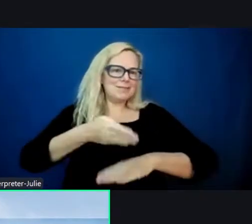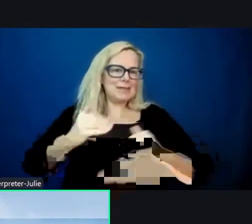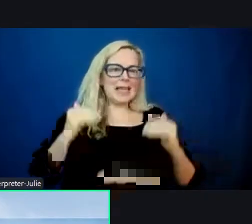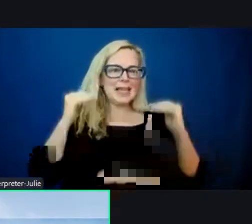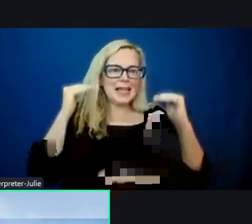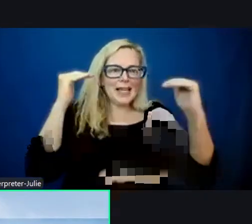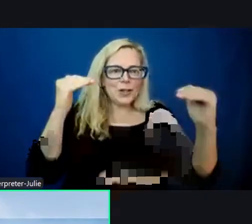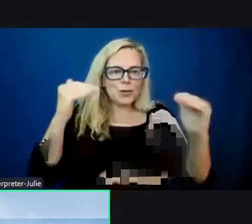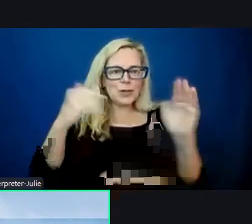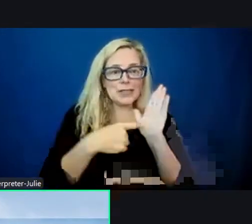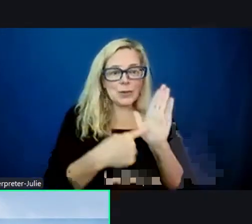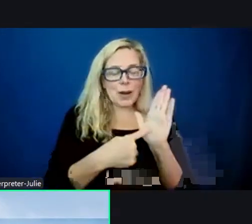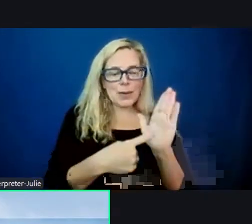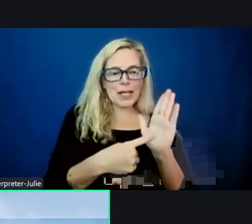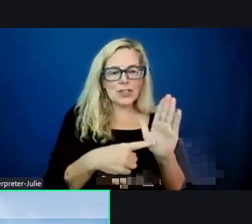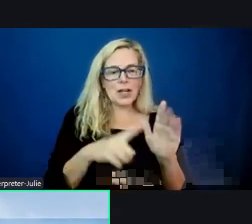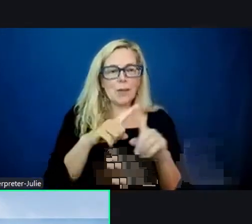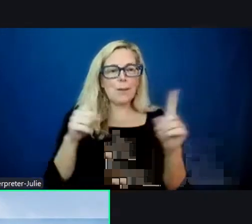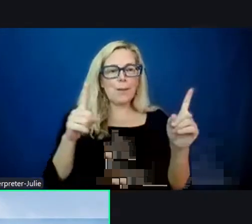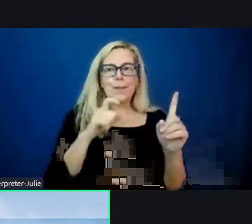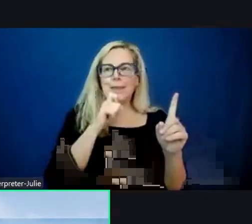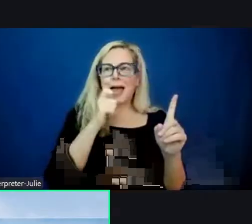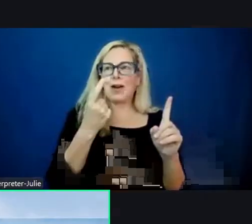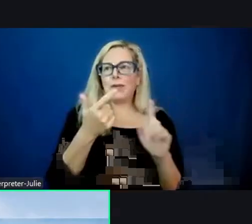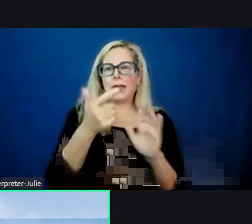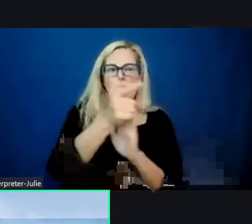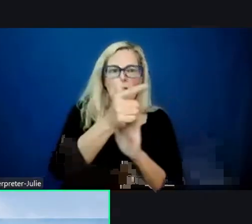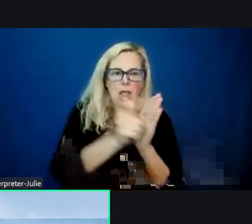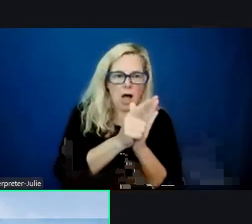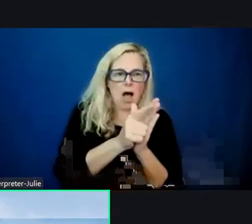mandated things like the NCD is recommending? What are other things that you might recommend?